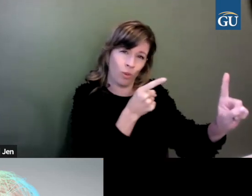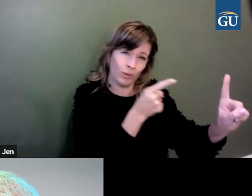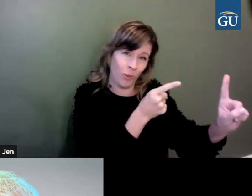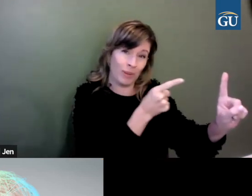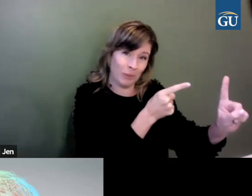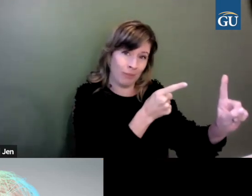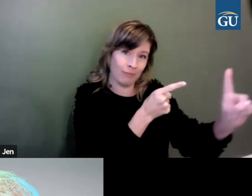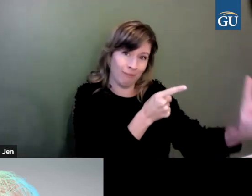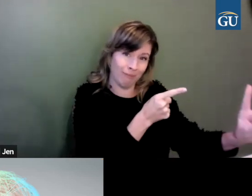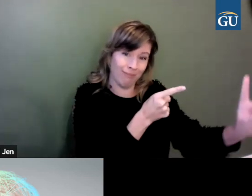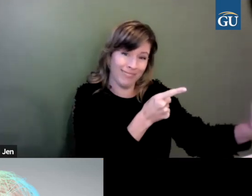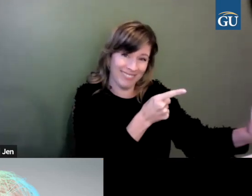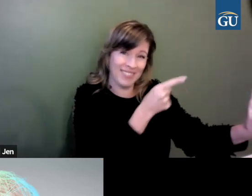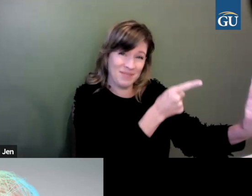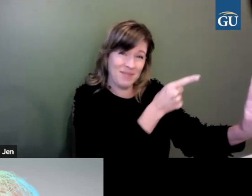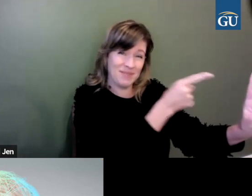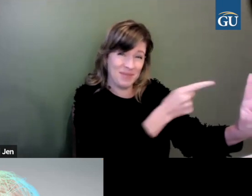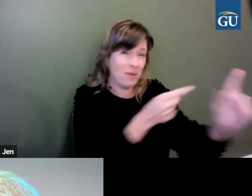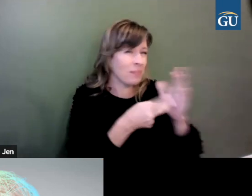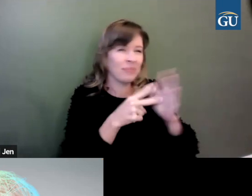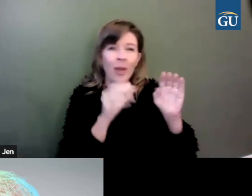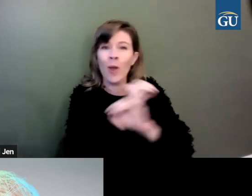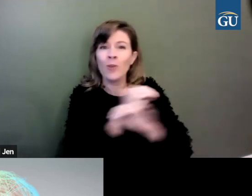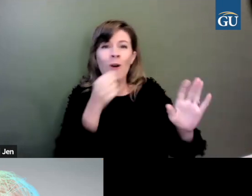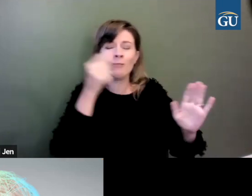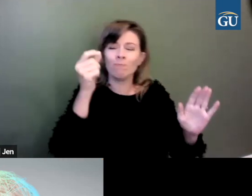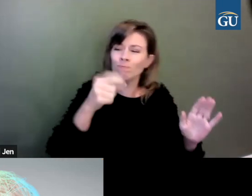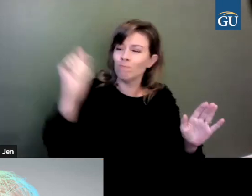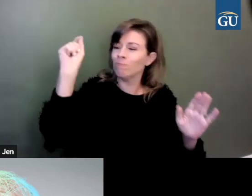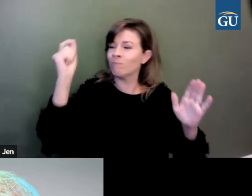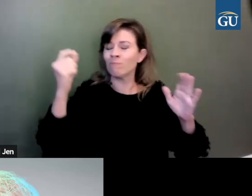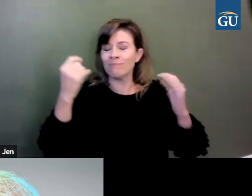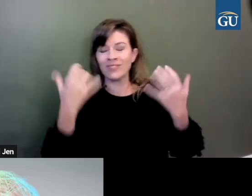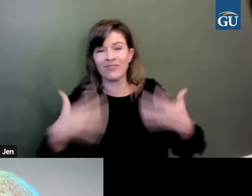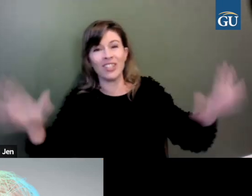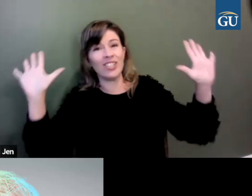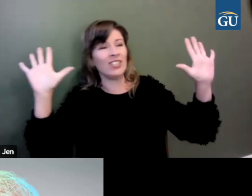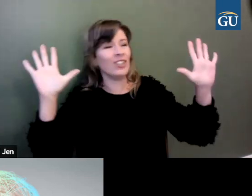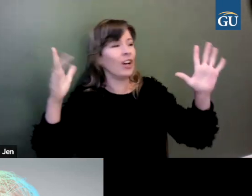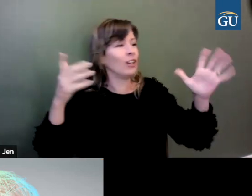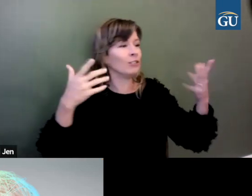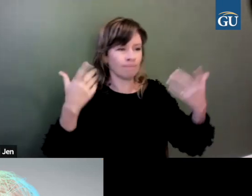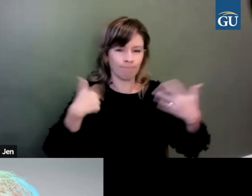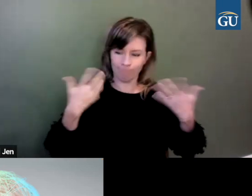really no finish line we get to cross at the end of this journey and say it's over. It' s a continual work. It's kind